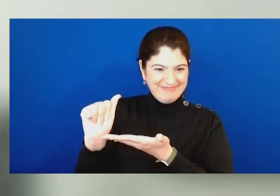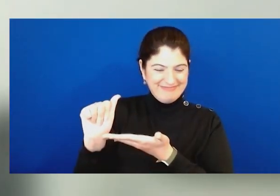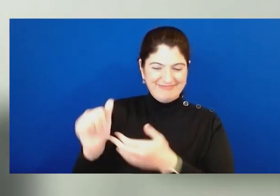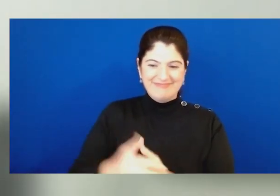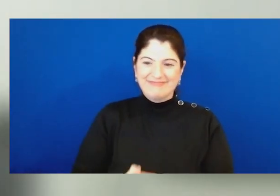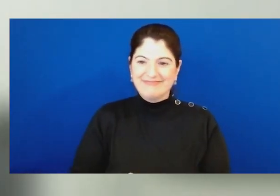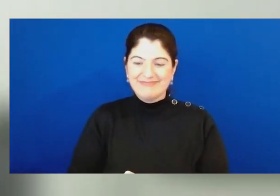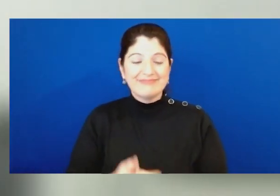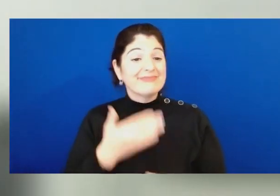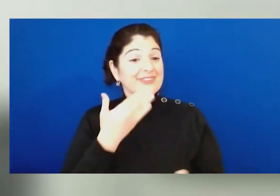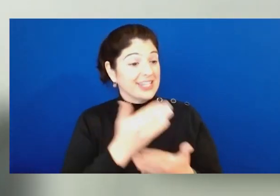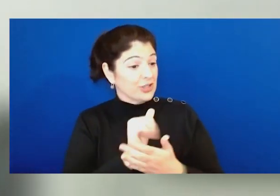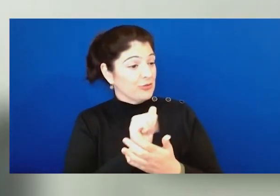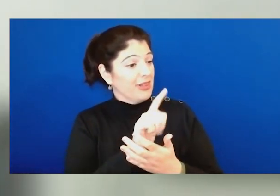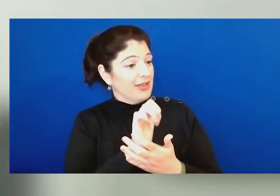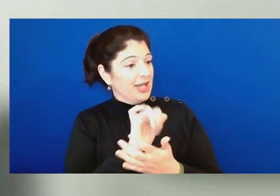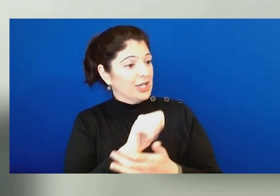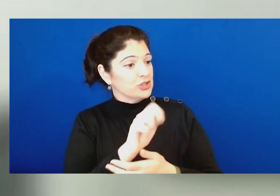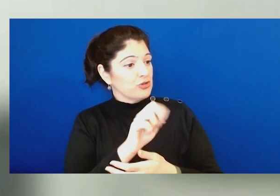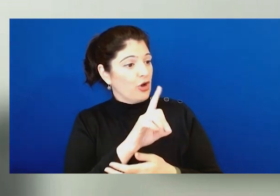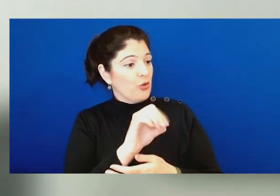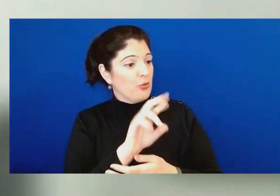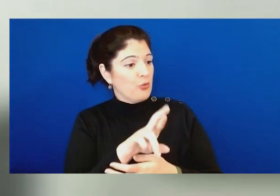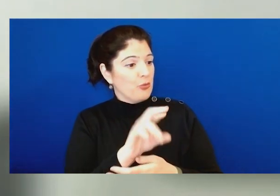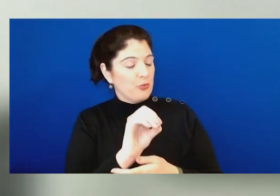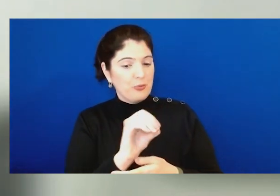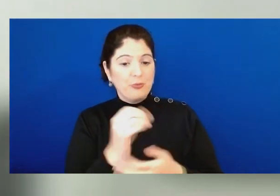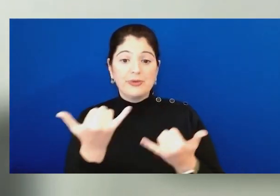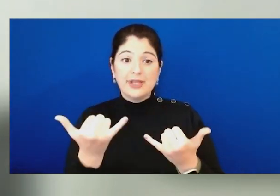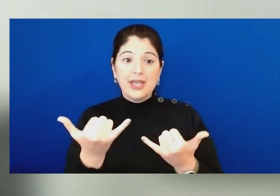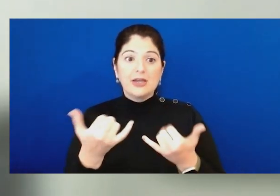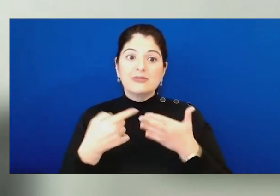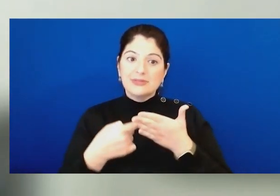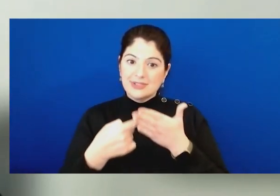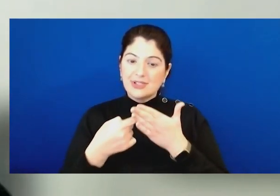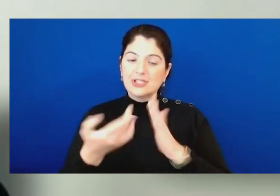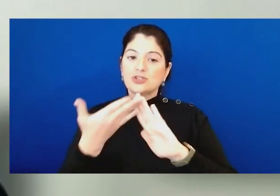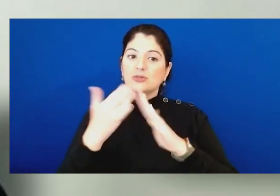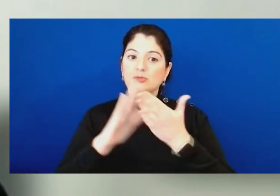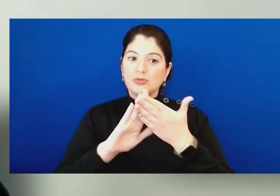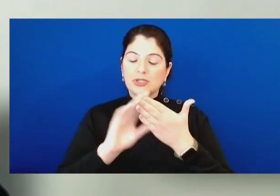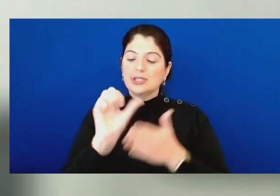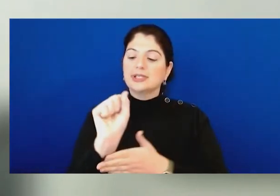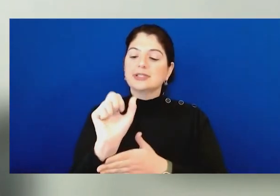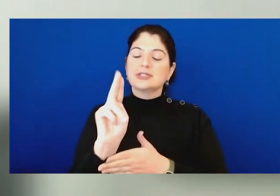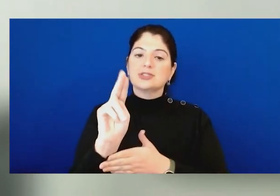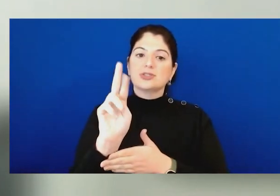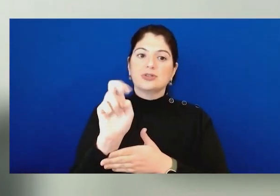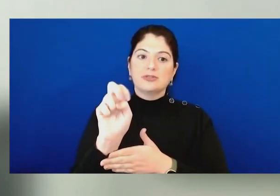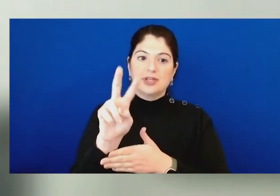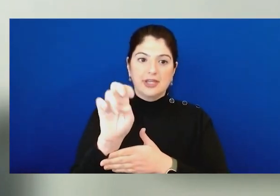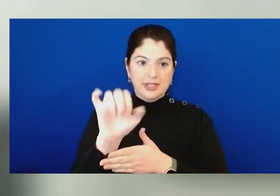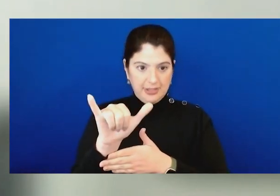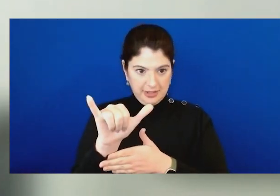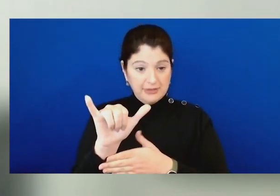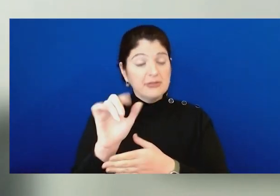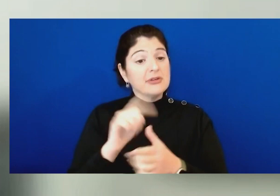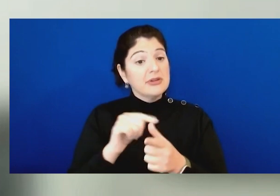[Margarita] Thank you, Alejandro. Now we will go through the Community Survey and then we will open it up for anyone with a question or comment.